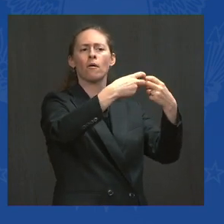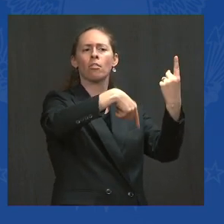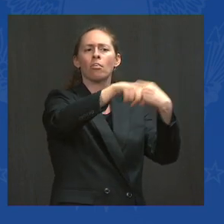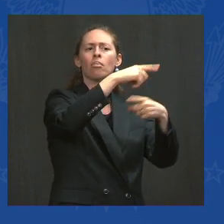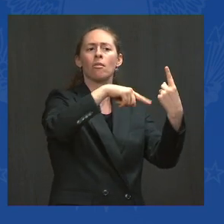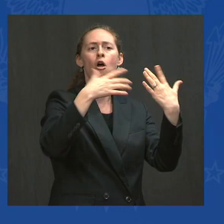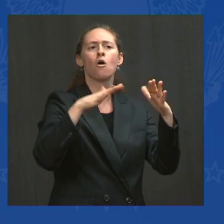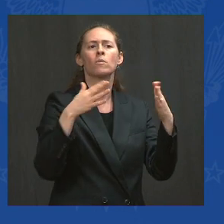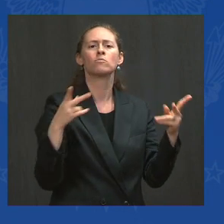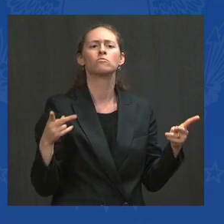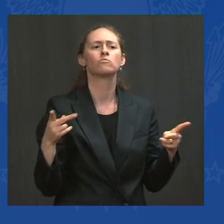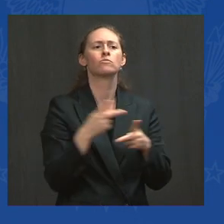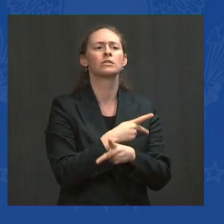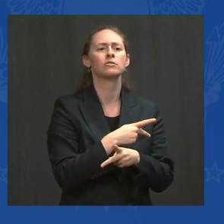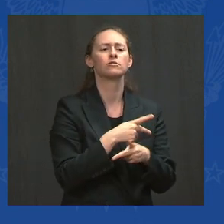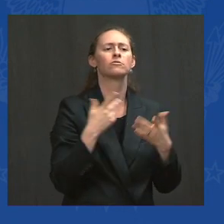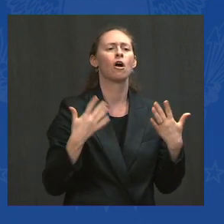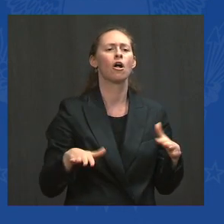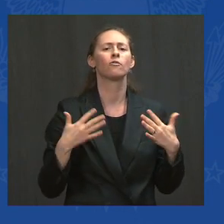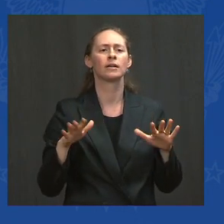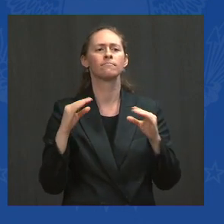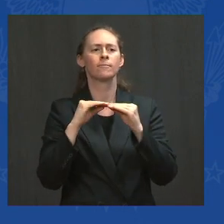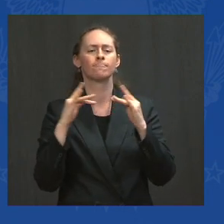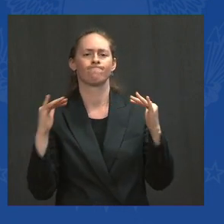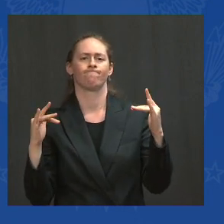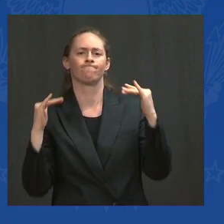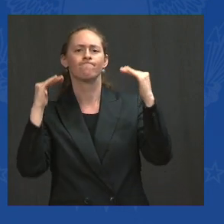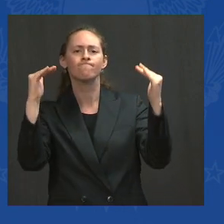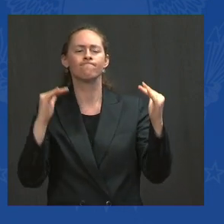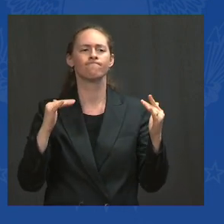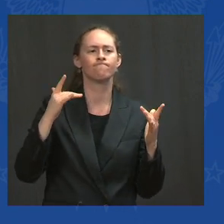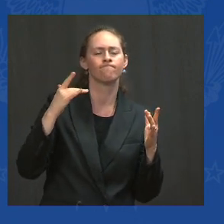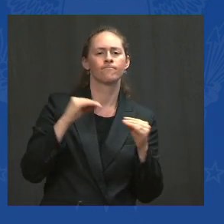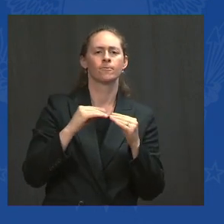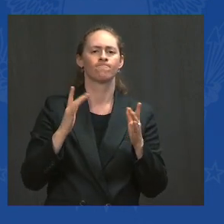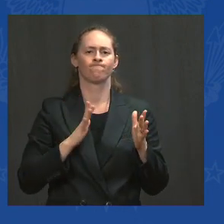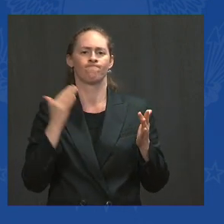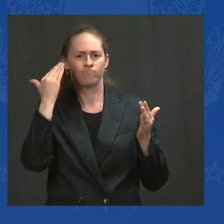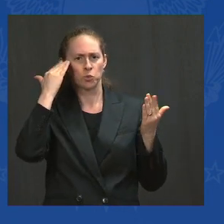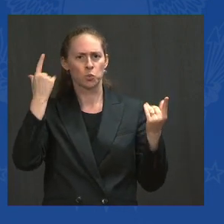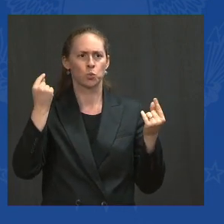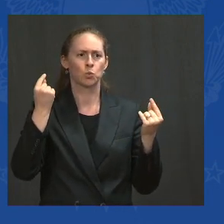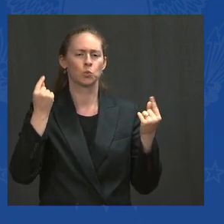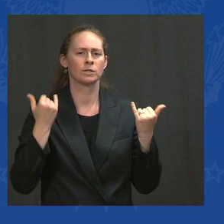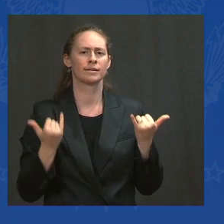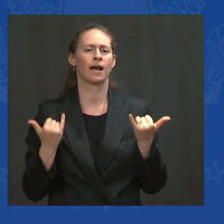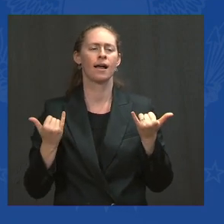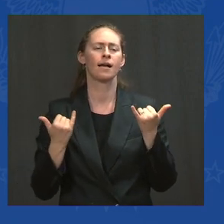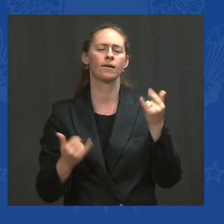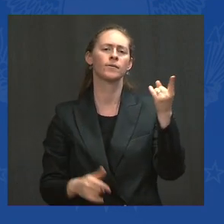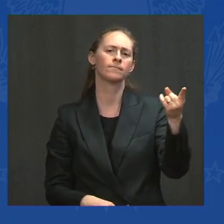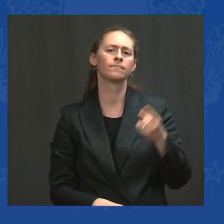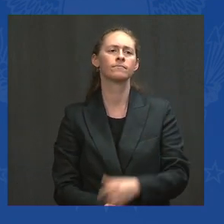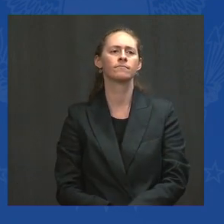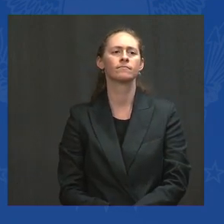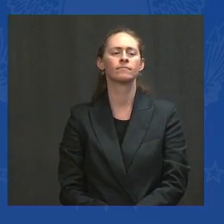problem than they were than before. Not more sophisticated than the ANSF, the government. More than they were.